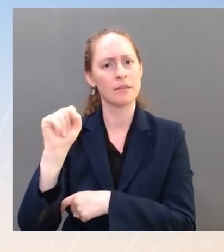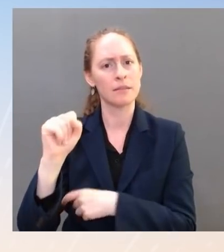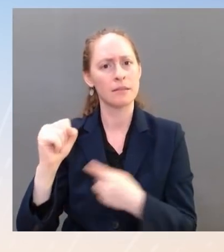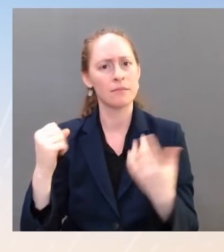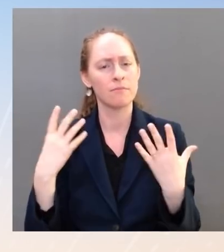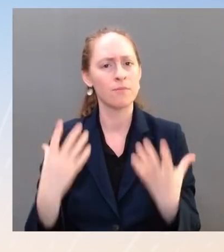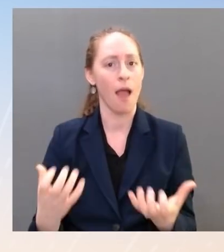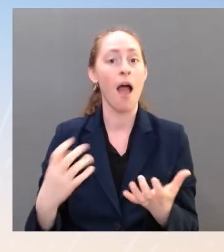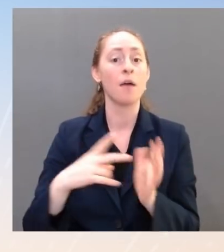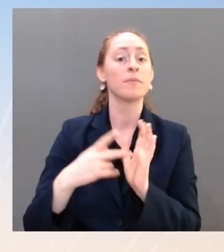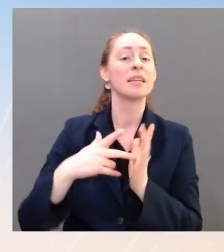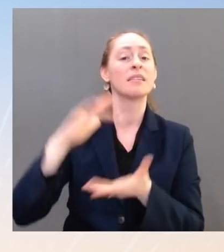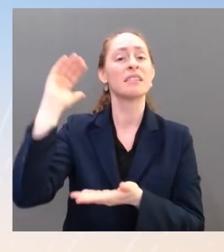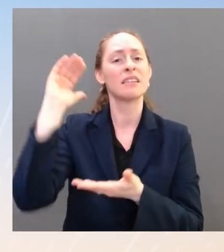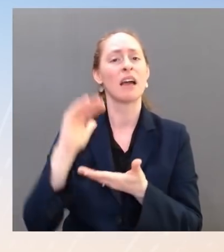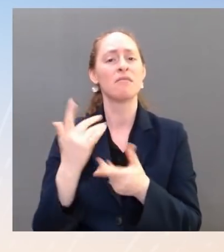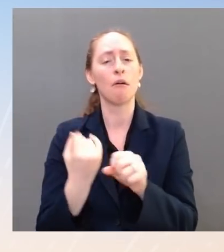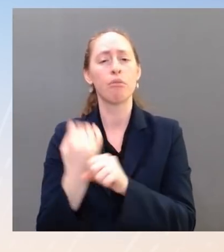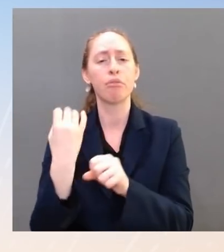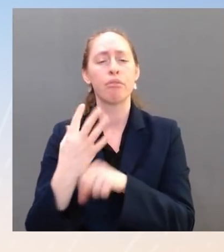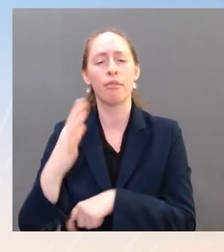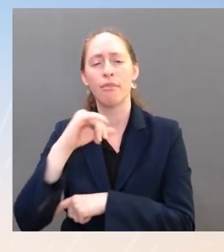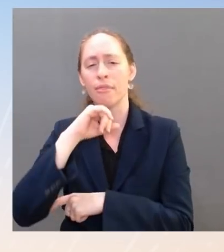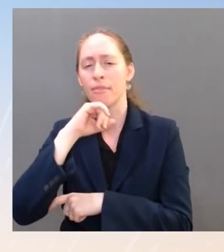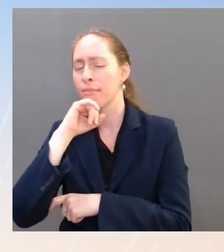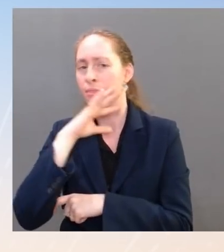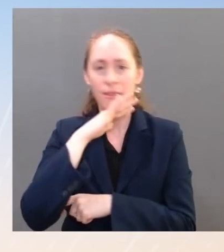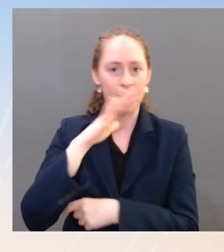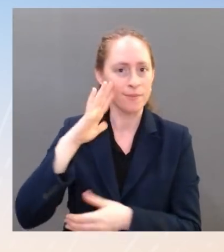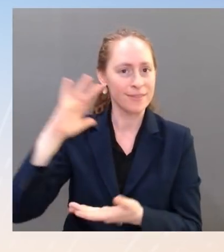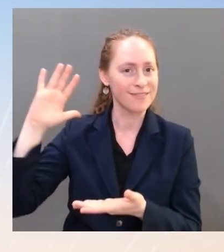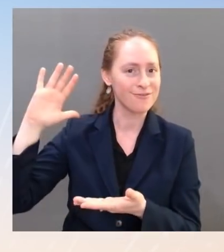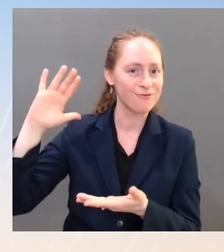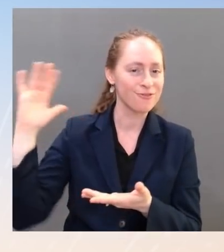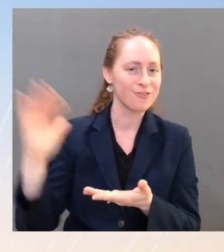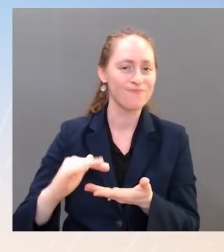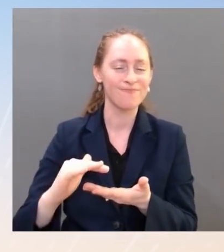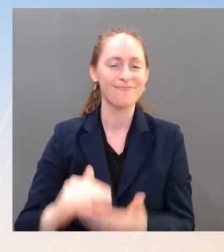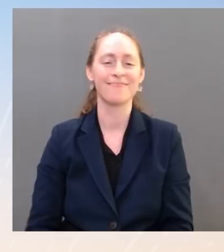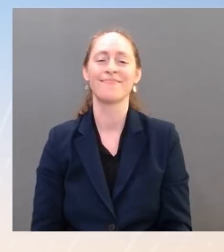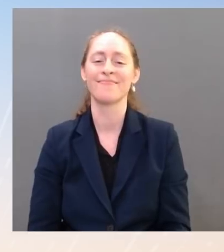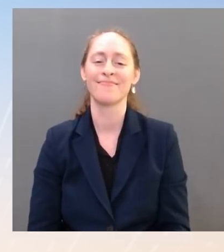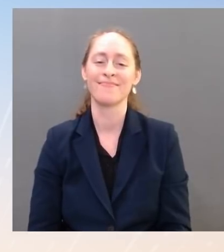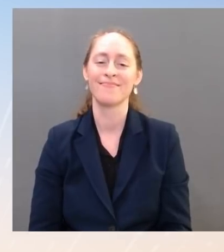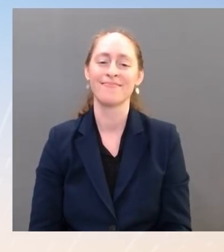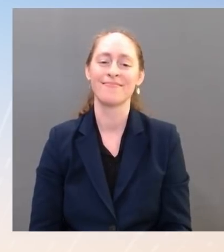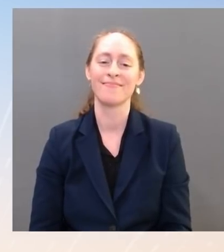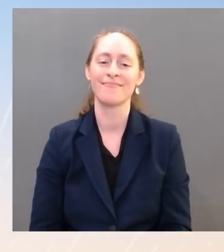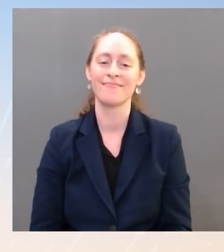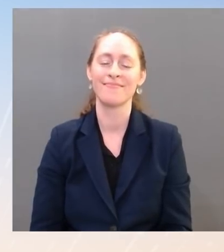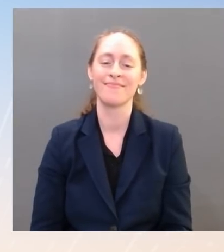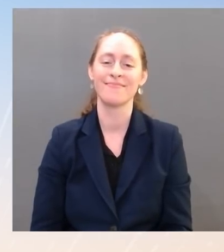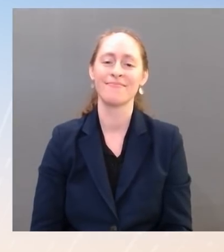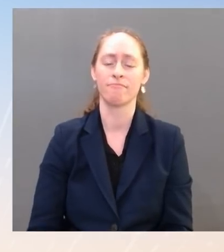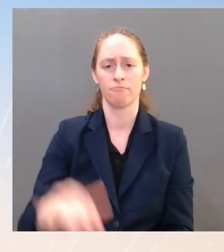We've introduced the carbon reduction program, which is principally a formula program, allowing states to support and fund